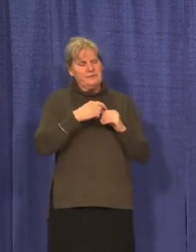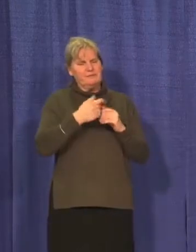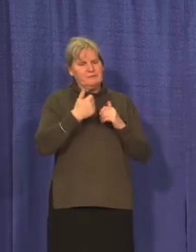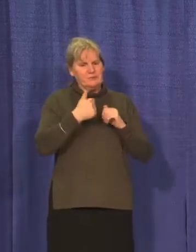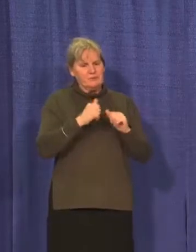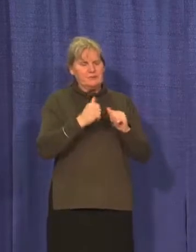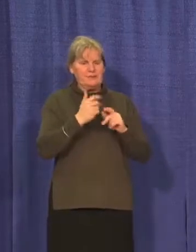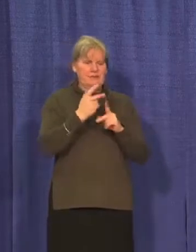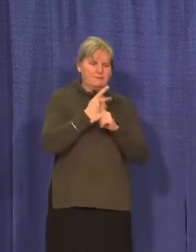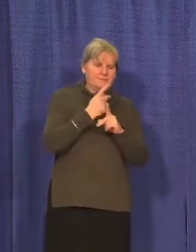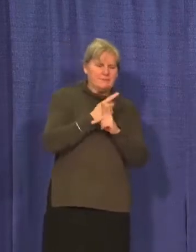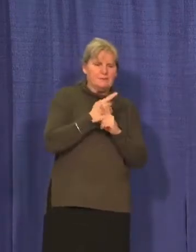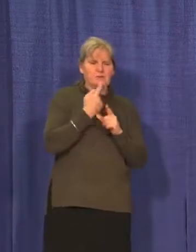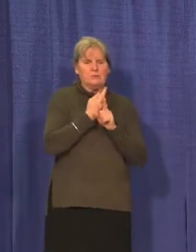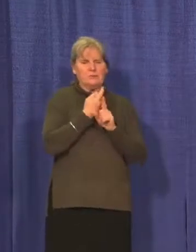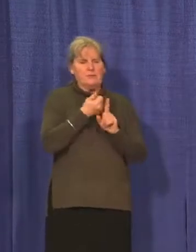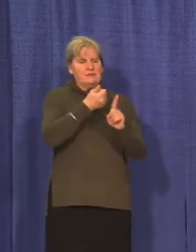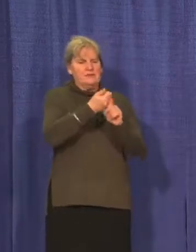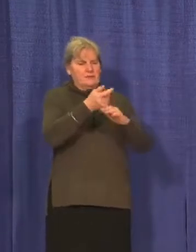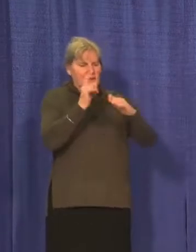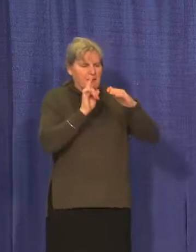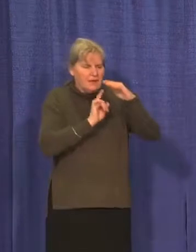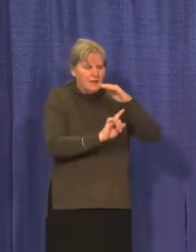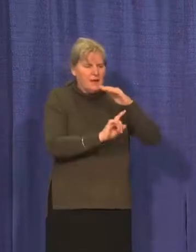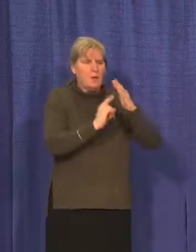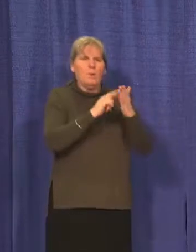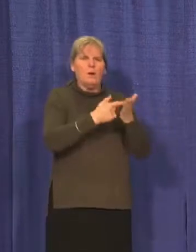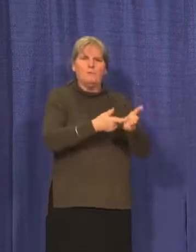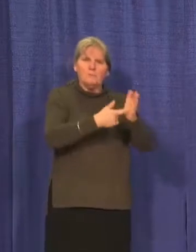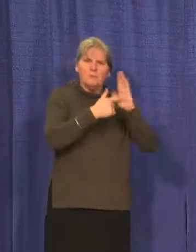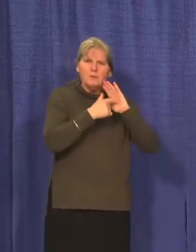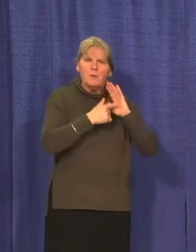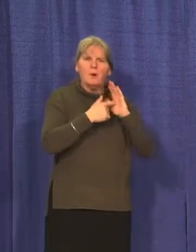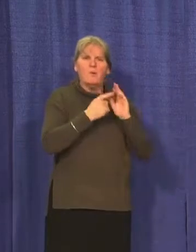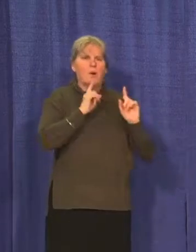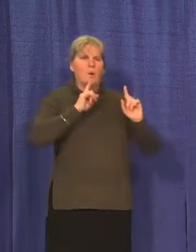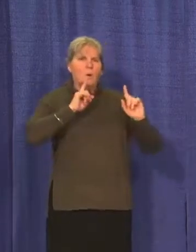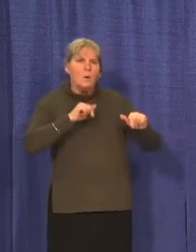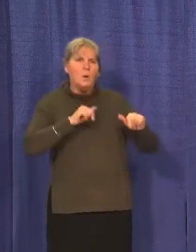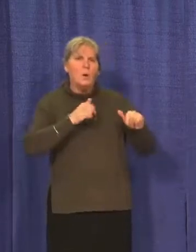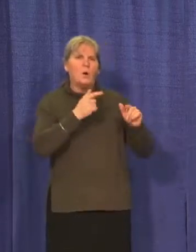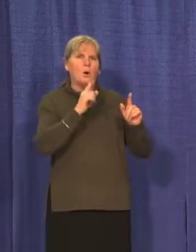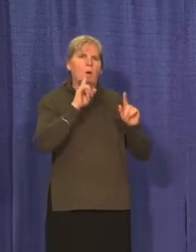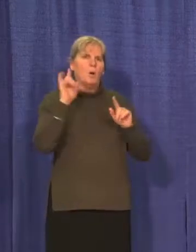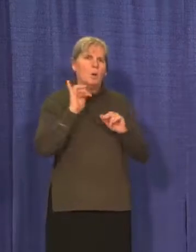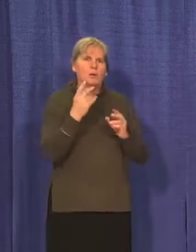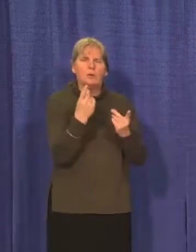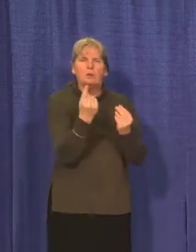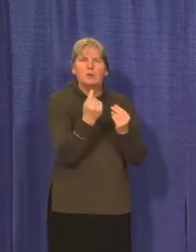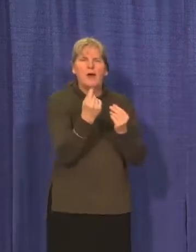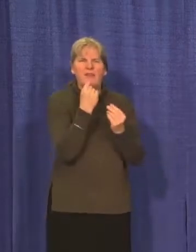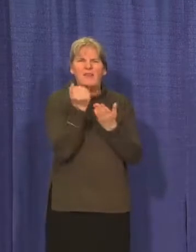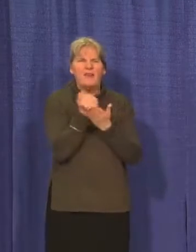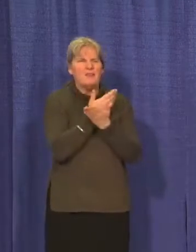working on the messages around self isolation and what the requirements in orders are. I think it is all they are, but